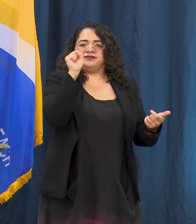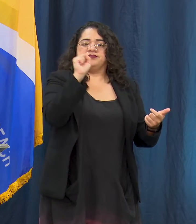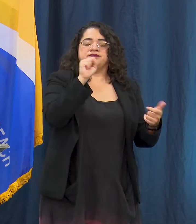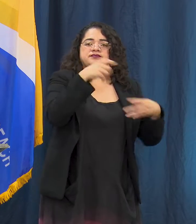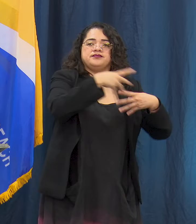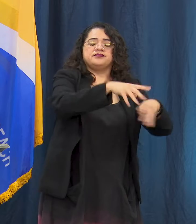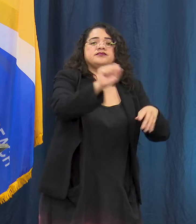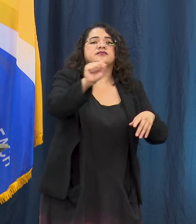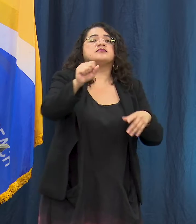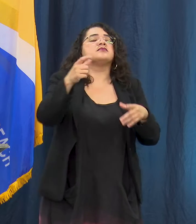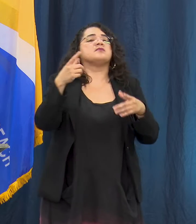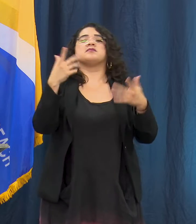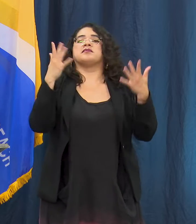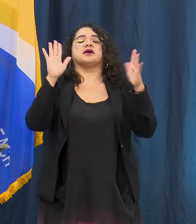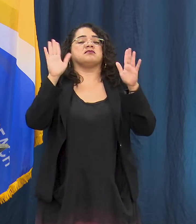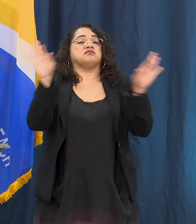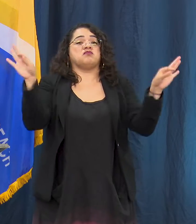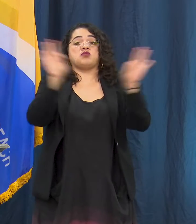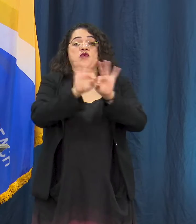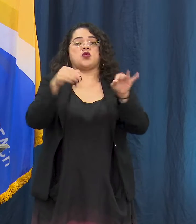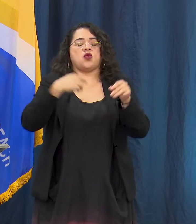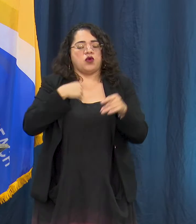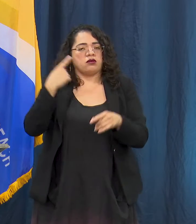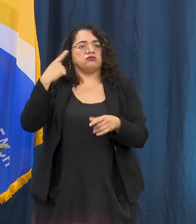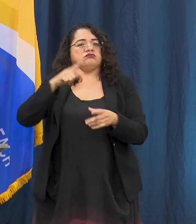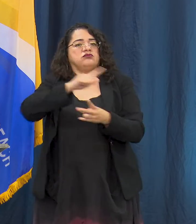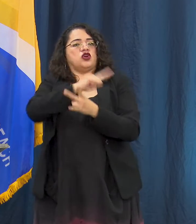expanding the accessibility of COVID-19 testing through our mobile testing